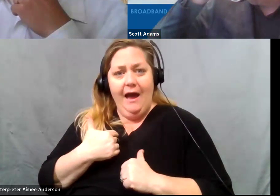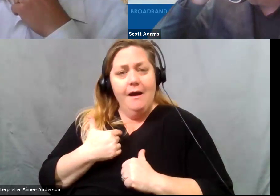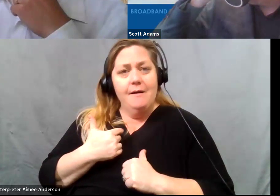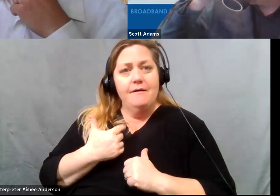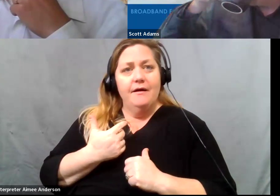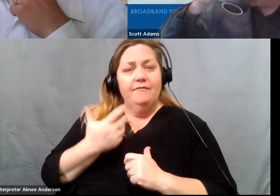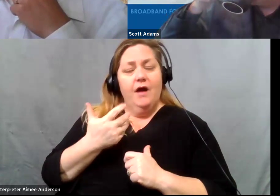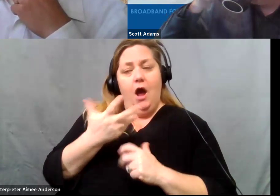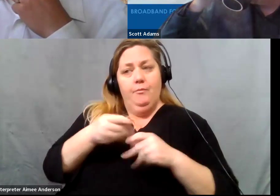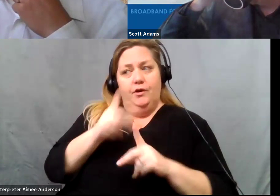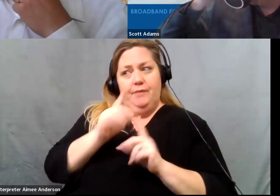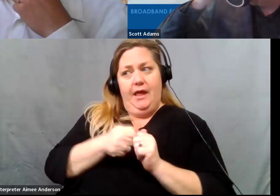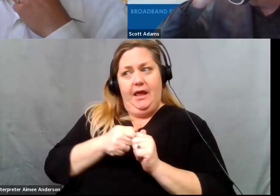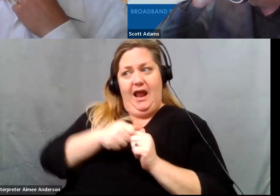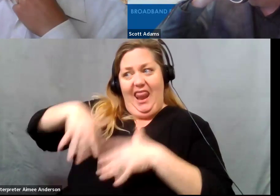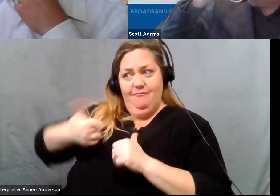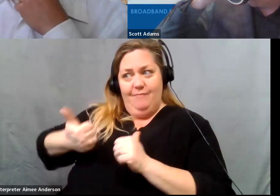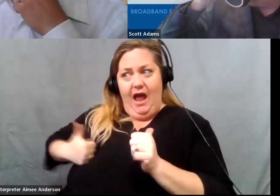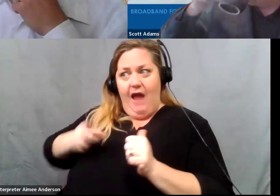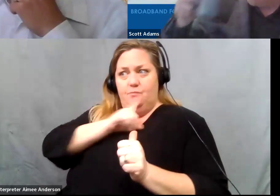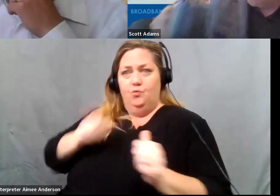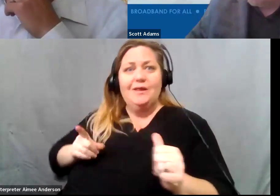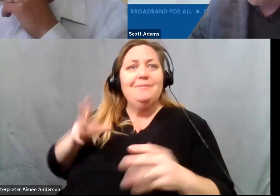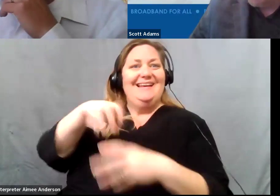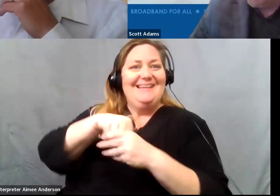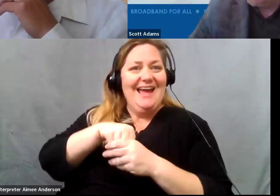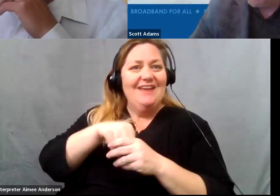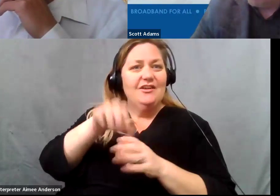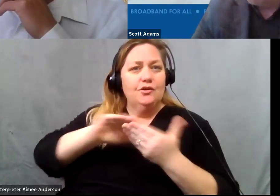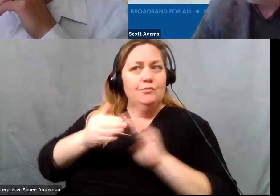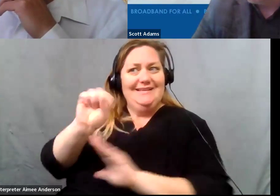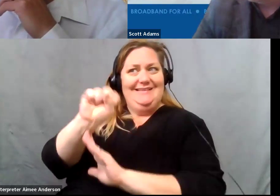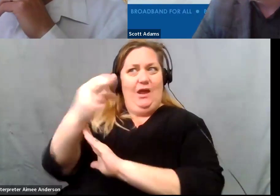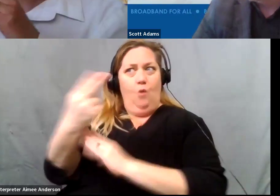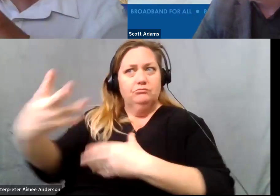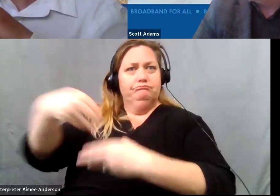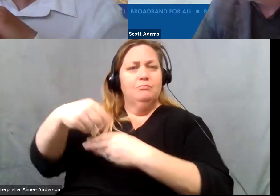behind or to really be engaged as community stakeholders. We, one of the reasons that I